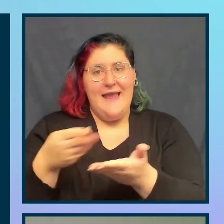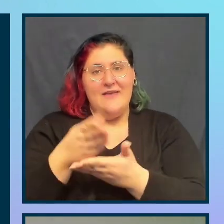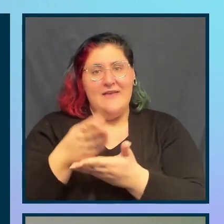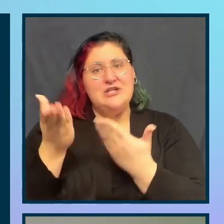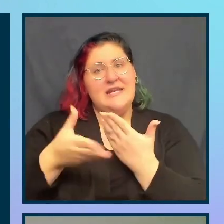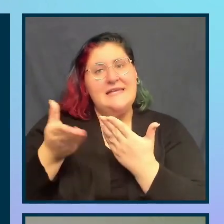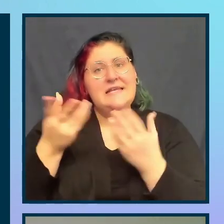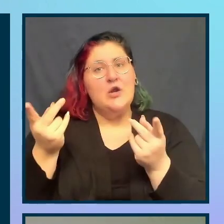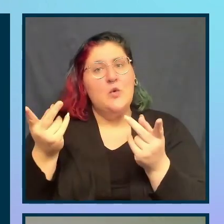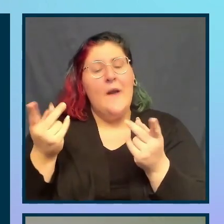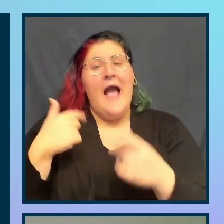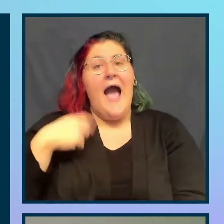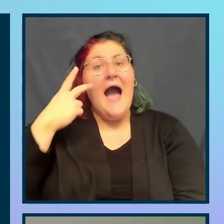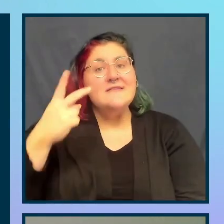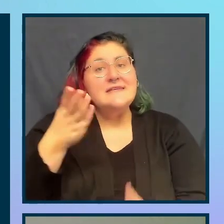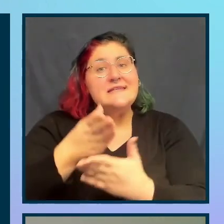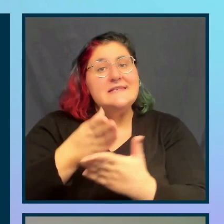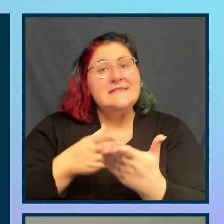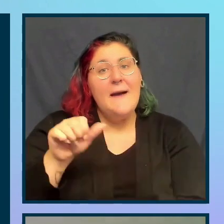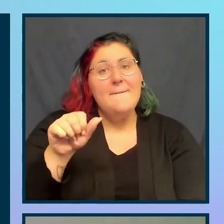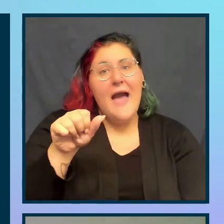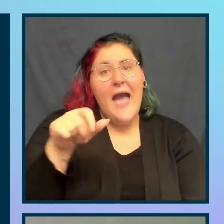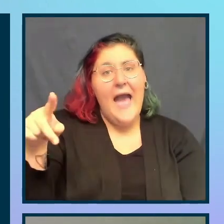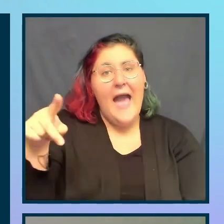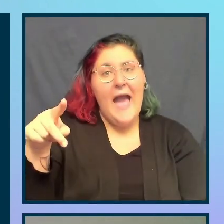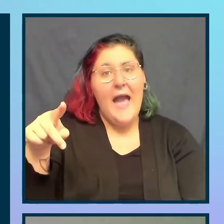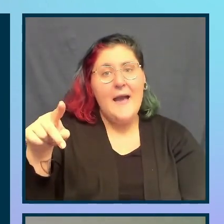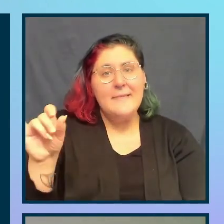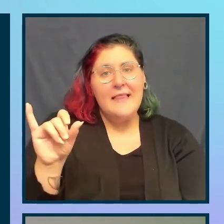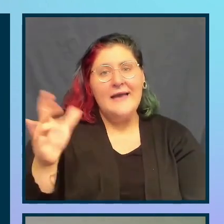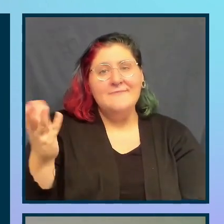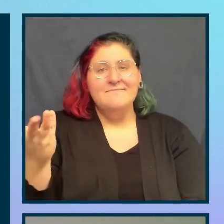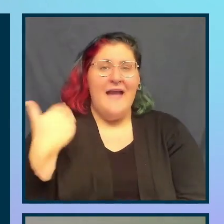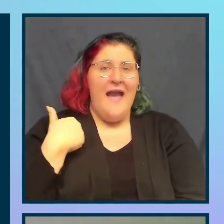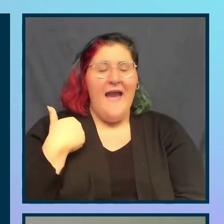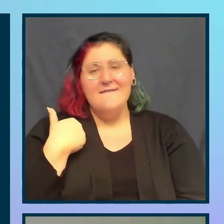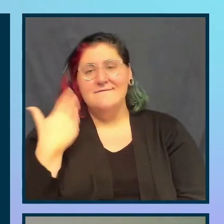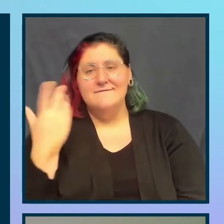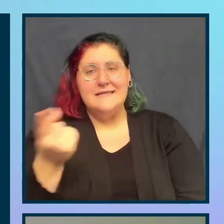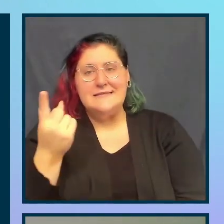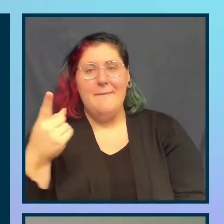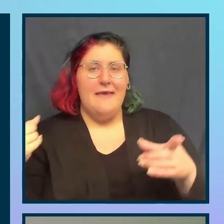like a complex flow chart or like editable, like data visualization that are nested within an app